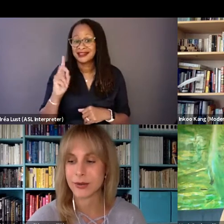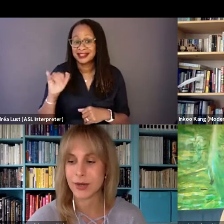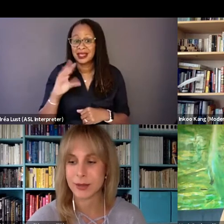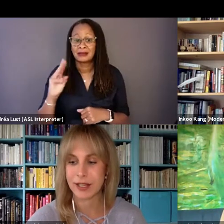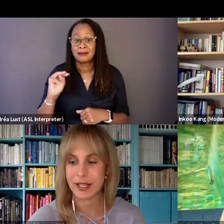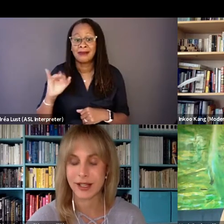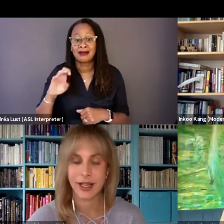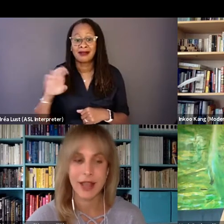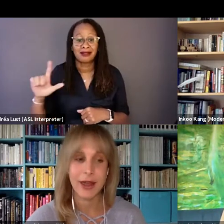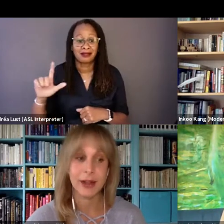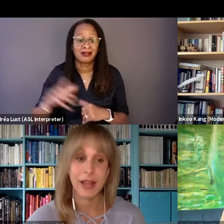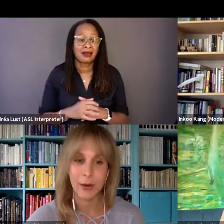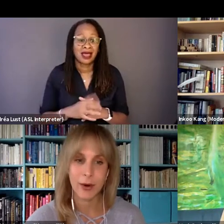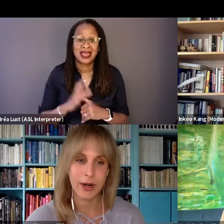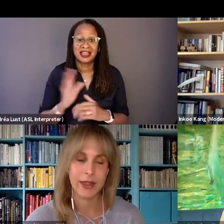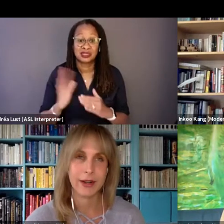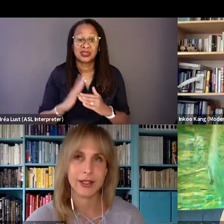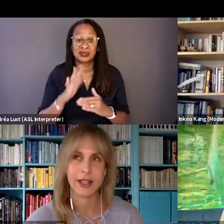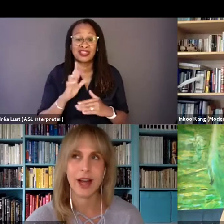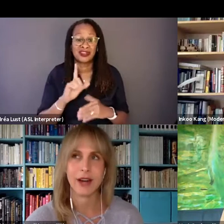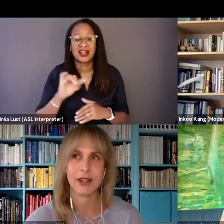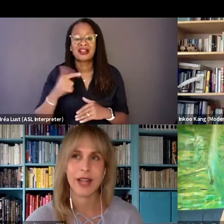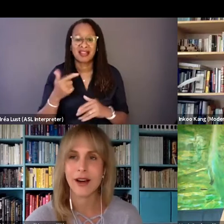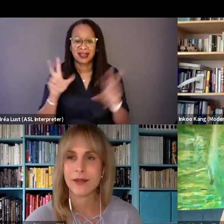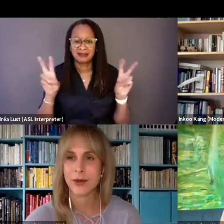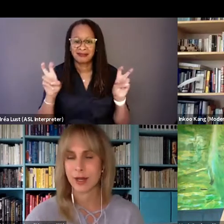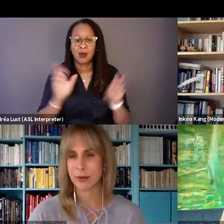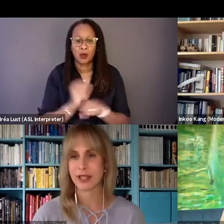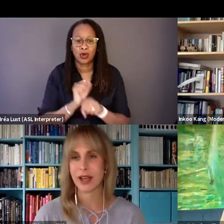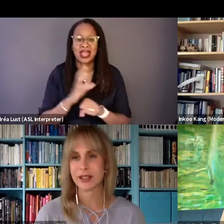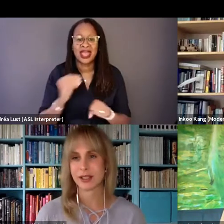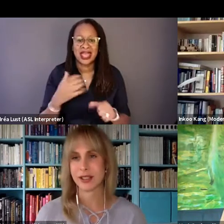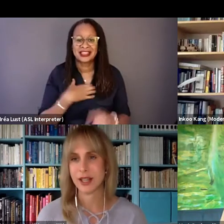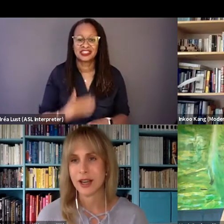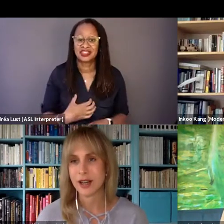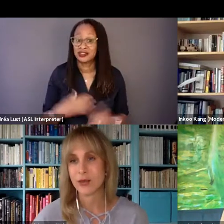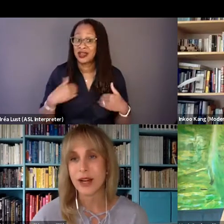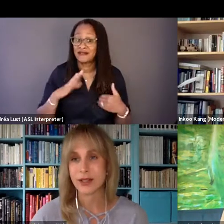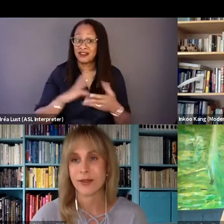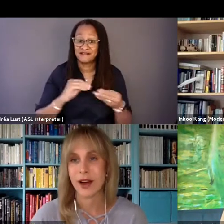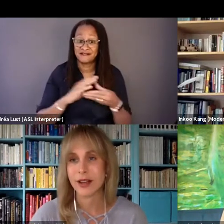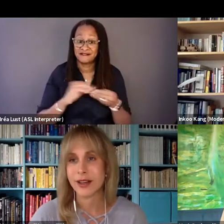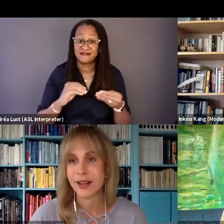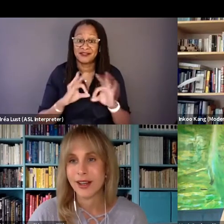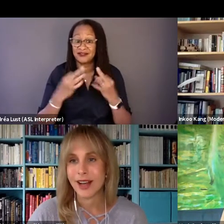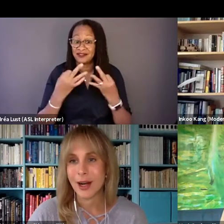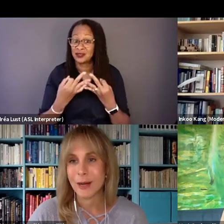And it was ultimately their legwork and their desire to have their family's legacy kind of rectified.